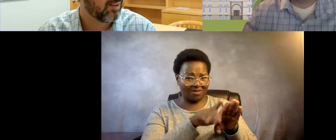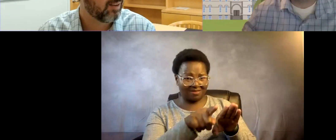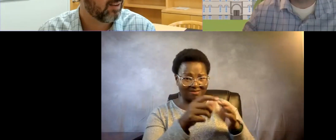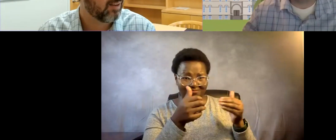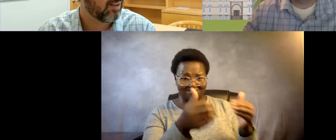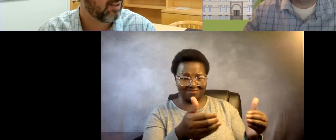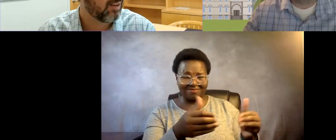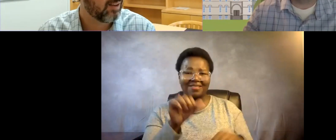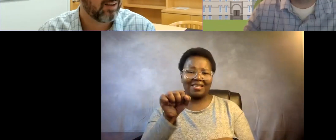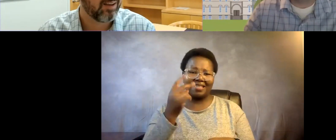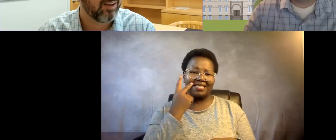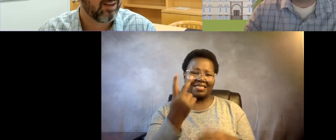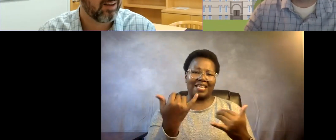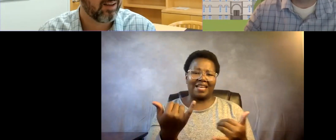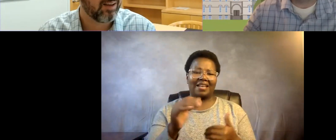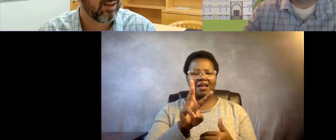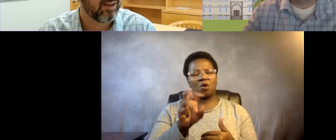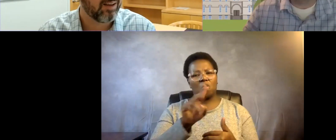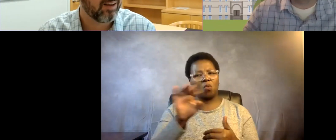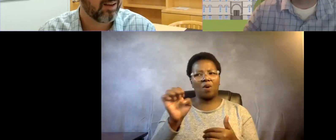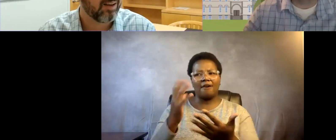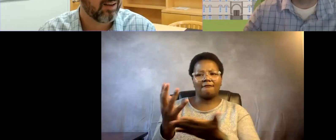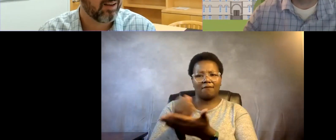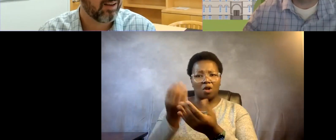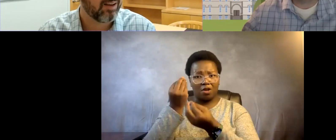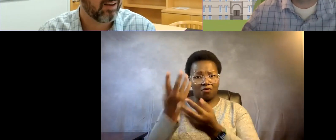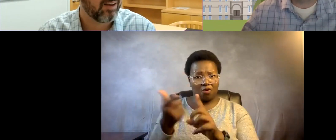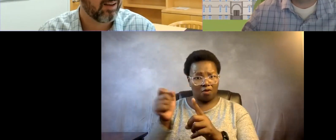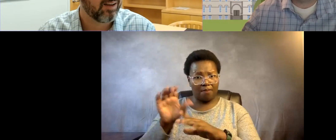there was a question of WAVE collects information from your computer or if it only evaluates the web